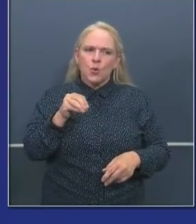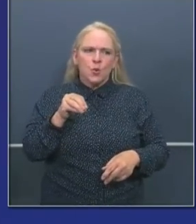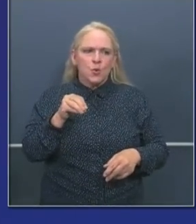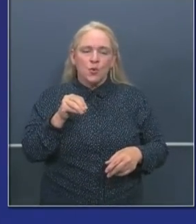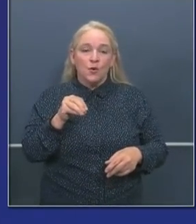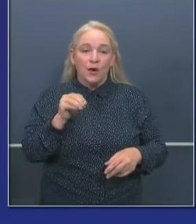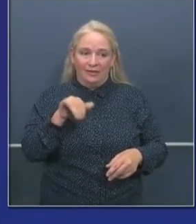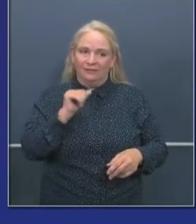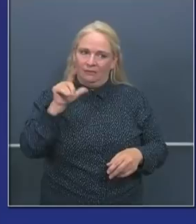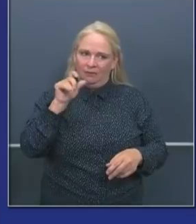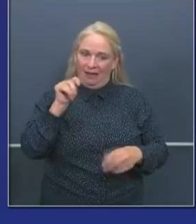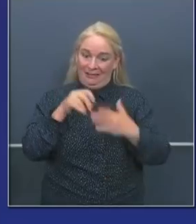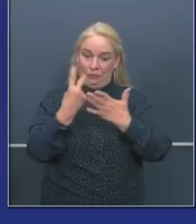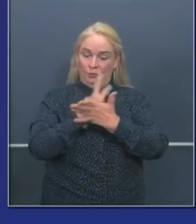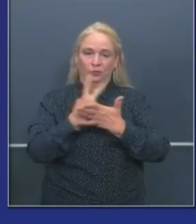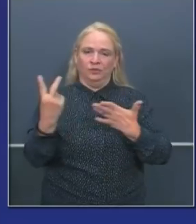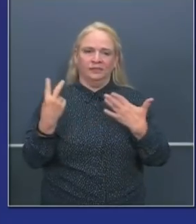IN HOSPITALIZATION AS A LAGGING